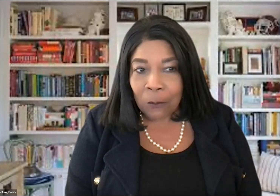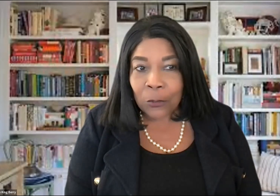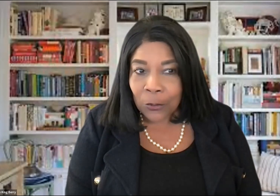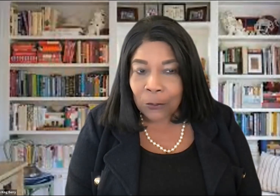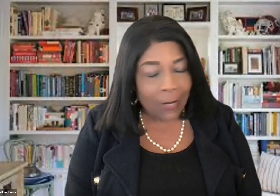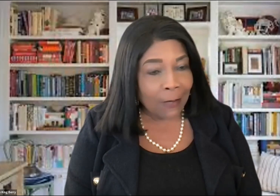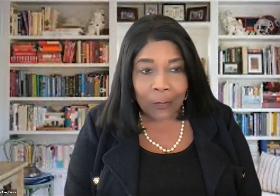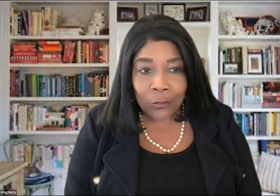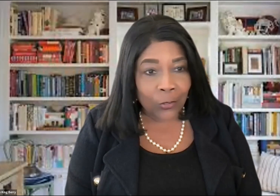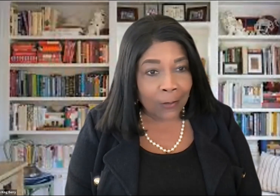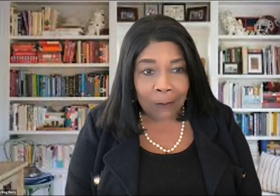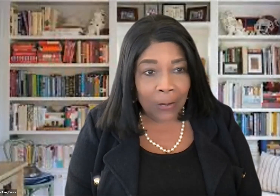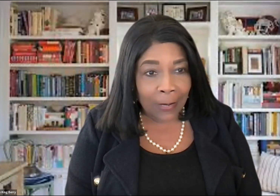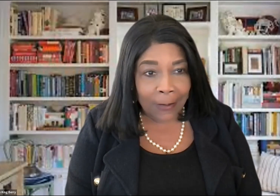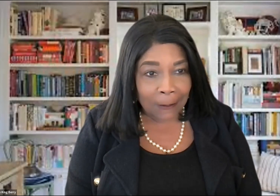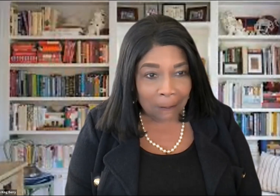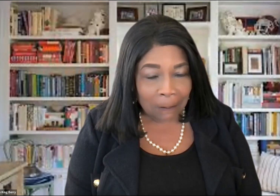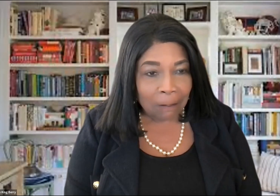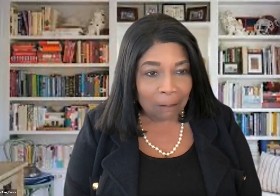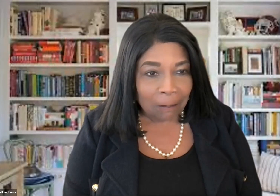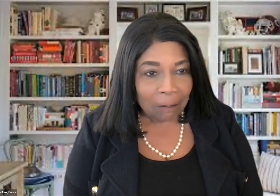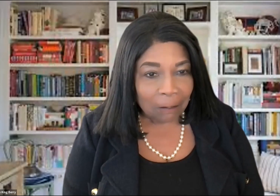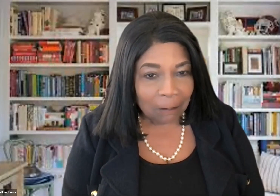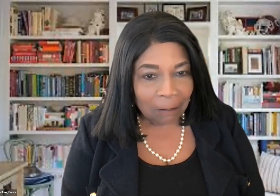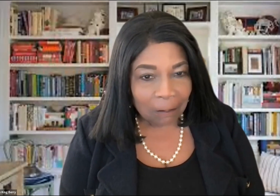So. Yes, we have a lot of work to do. This is just the beginning.